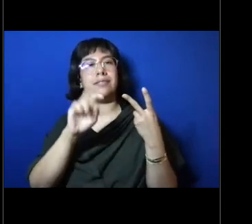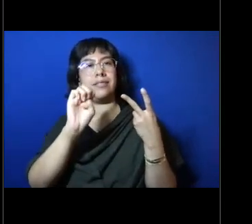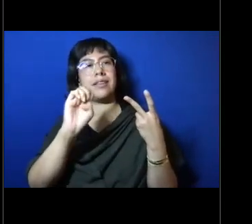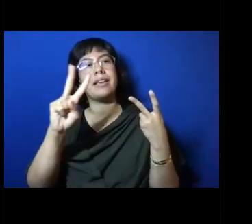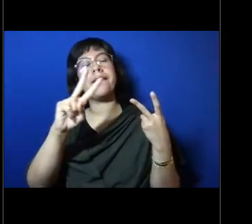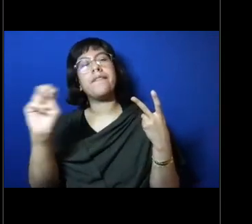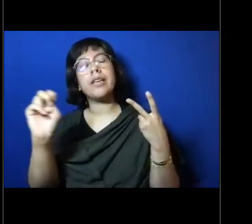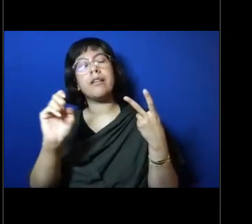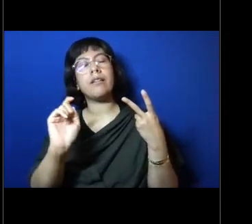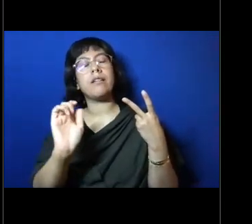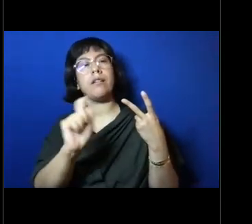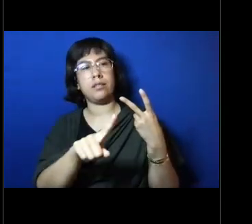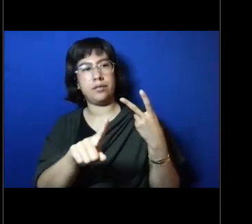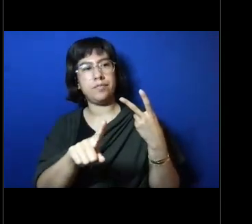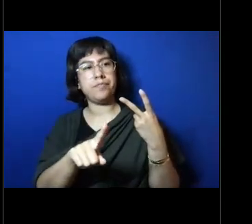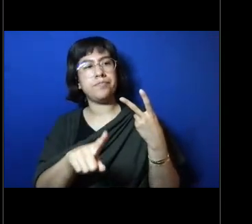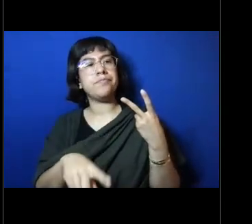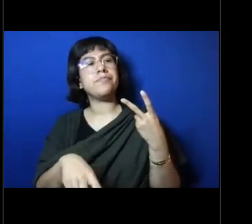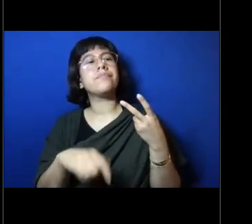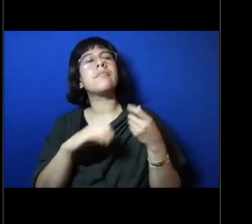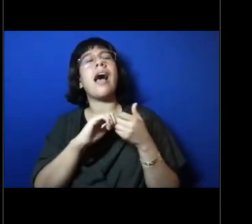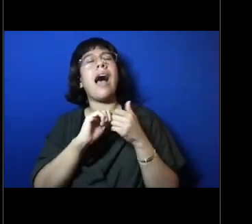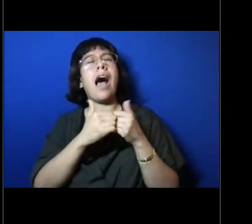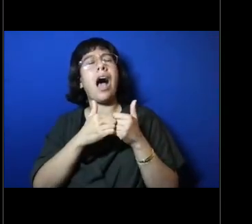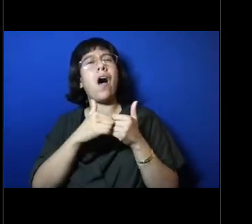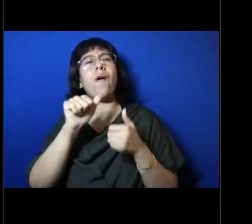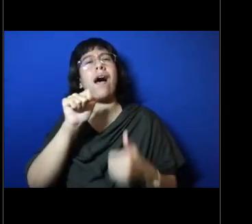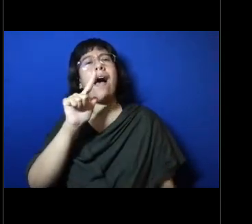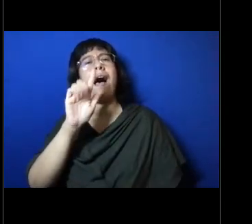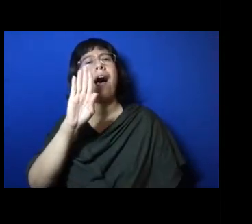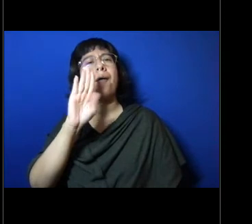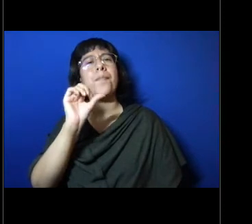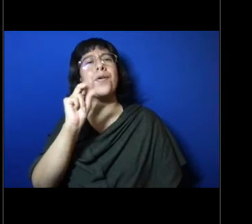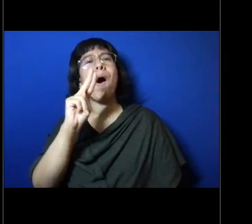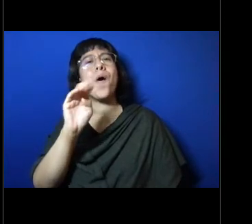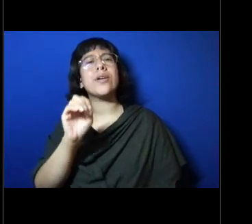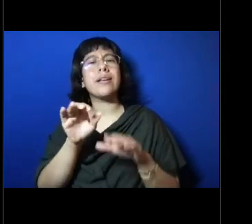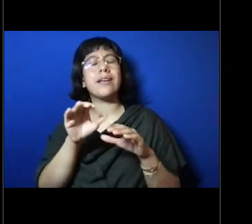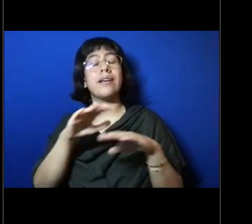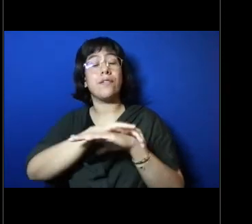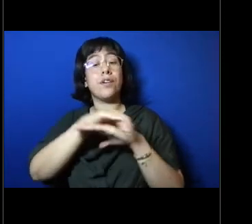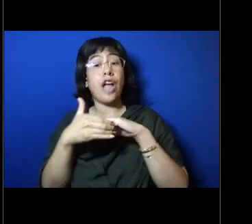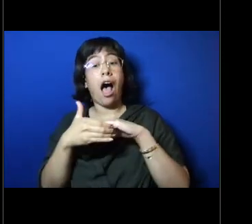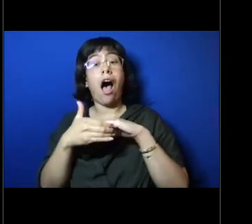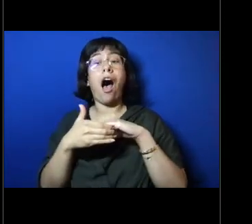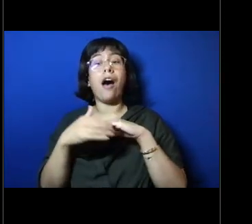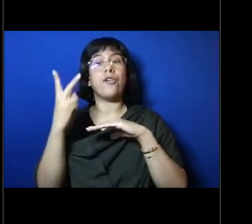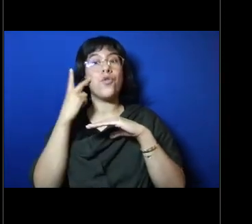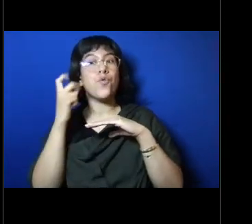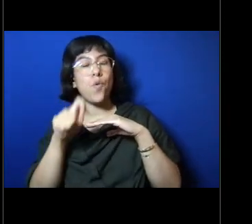how do abalone grab the kelp or the algae and get it under their shell? So I thought you could just briefly describe their mouth